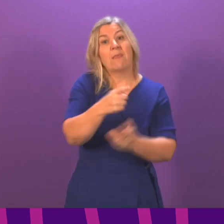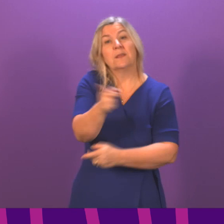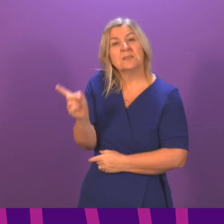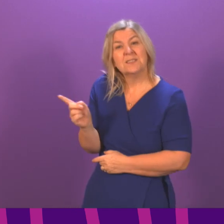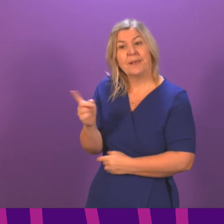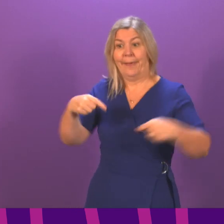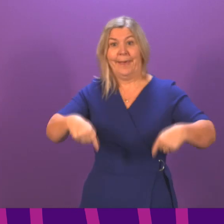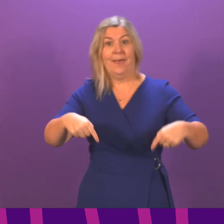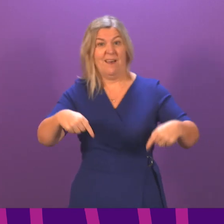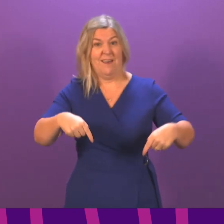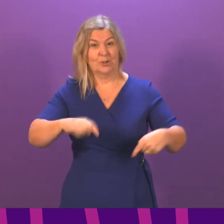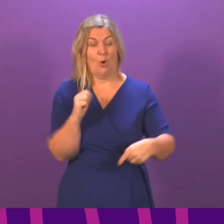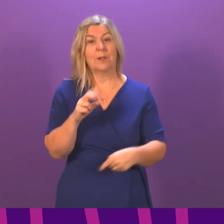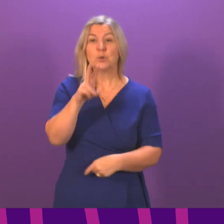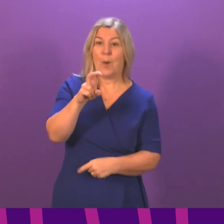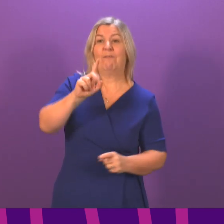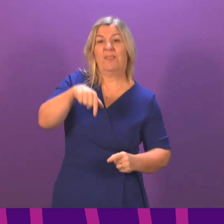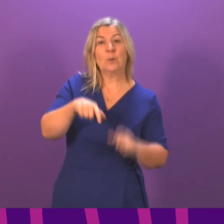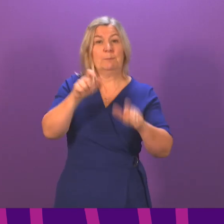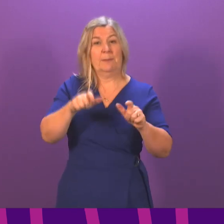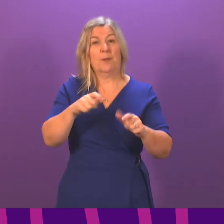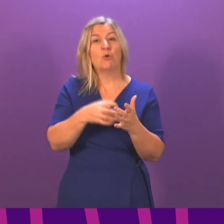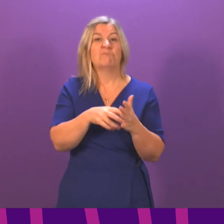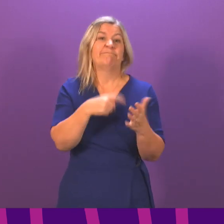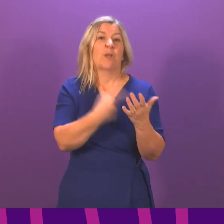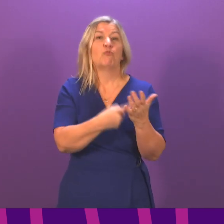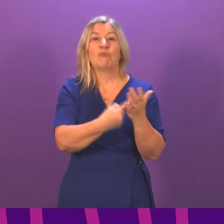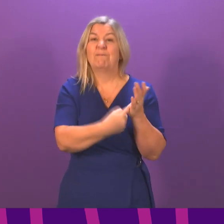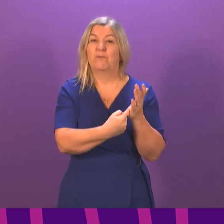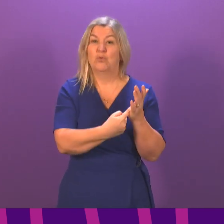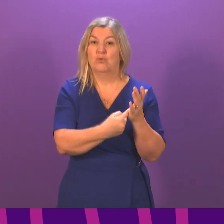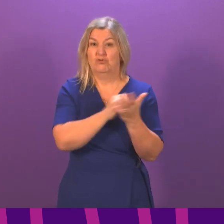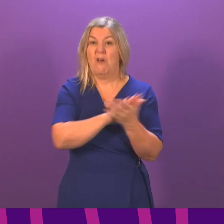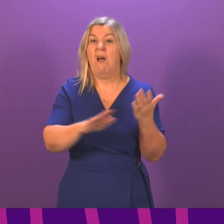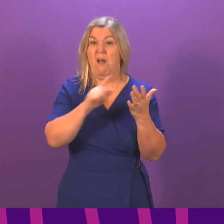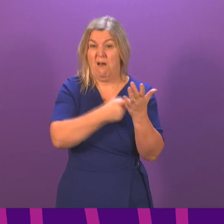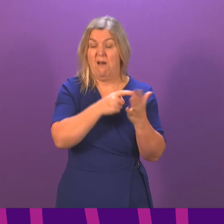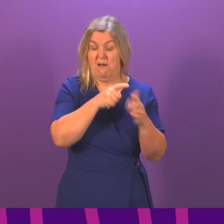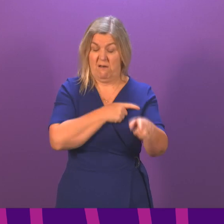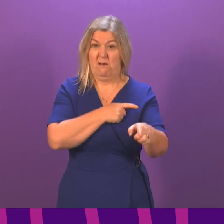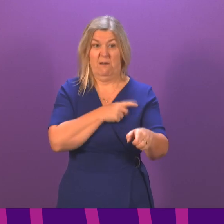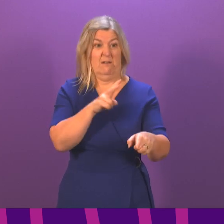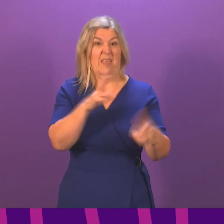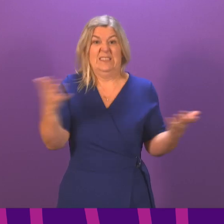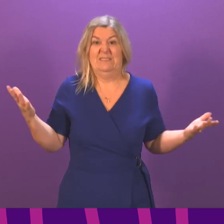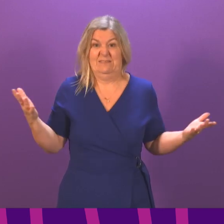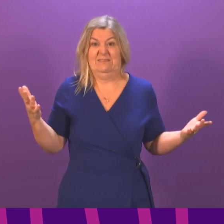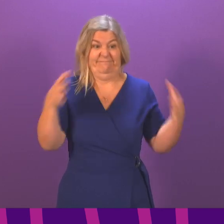It tests 12,000 people in a small town in Renfrewshire. When is the Government going to catch up on testing?